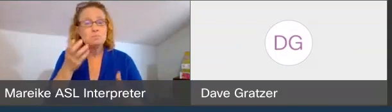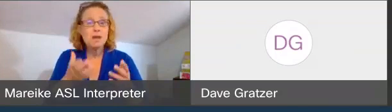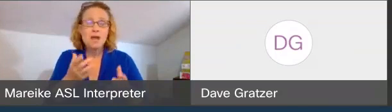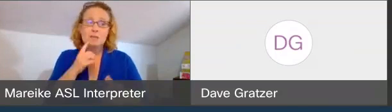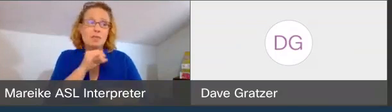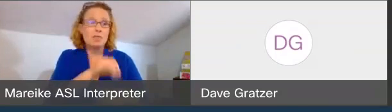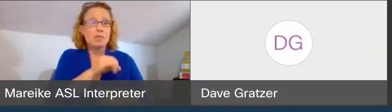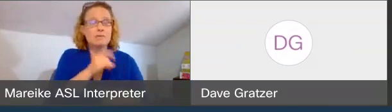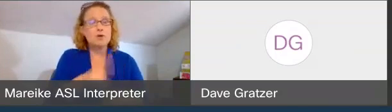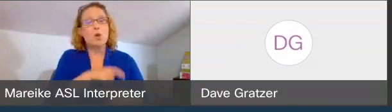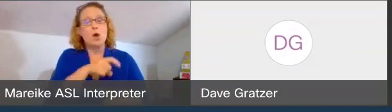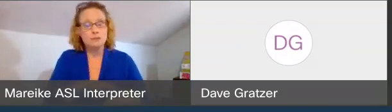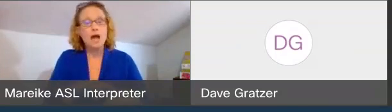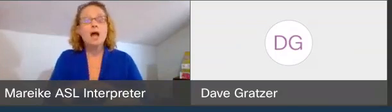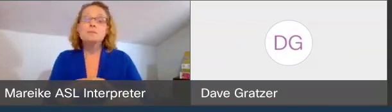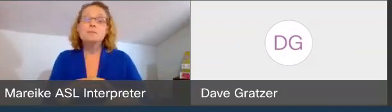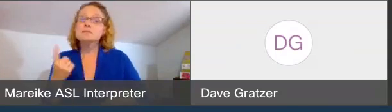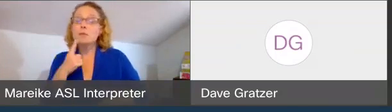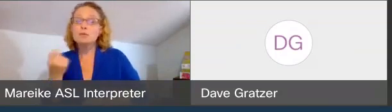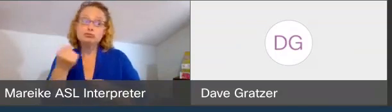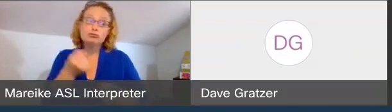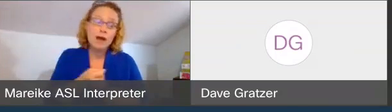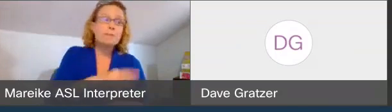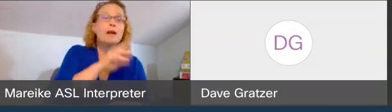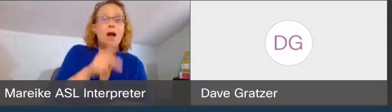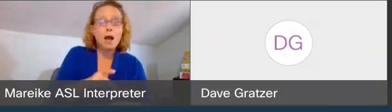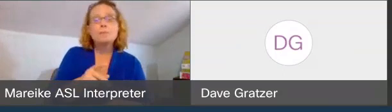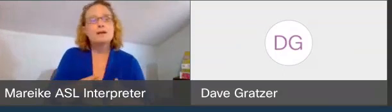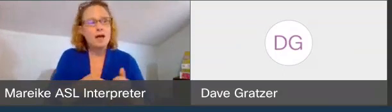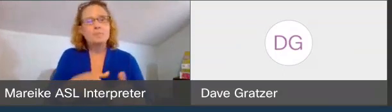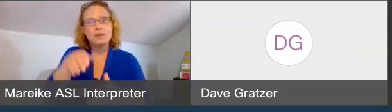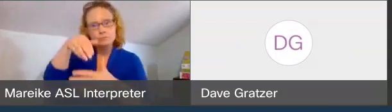right when they're getting released and we do that re-entry work, which is really a critical